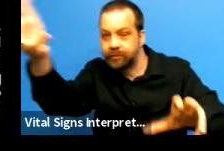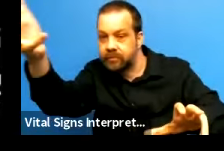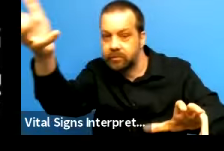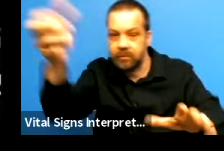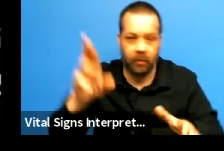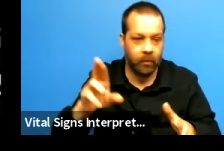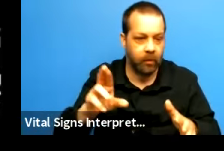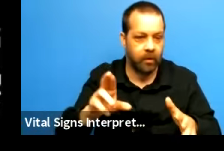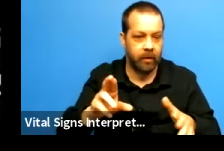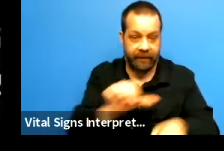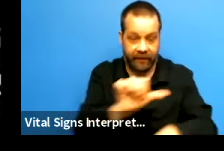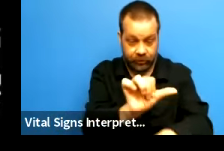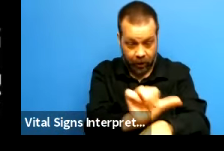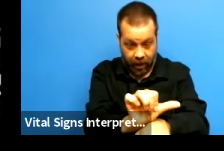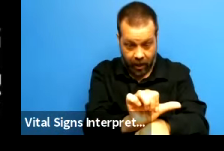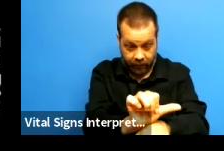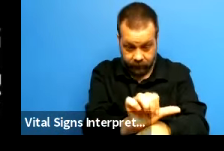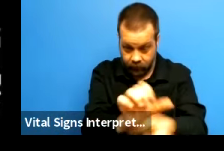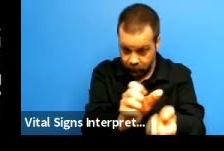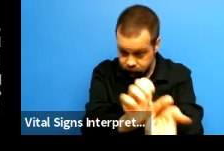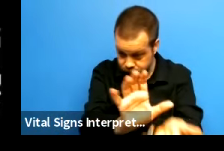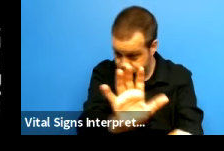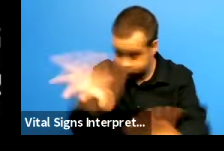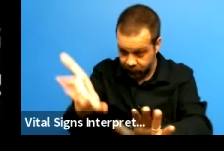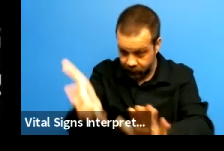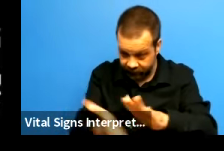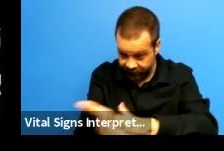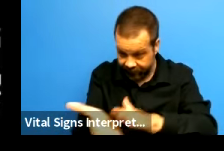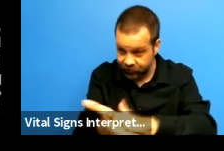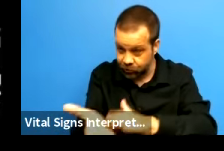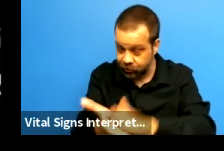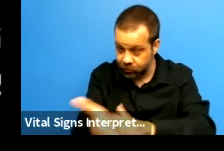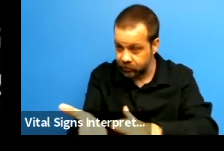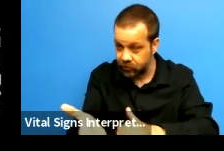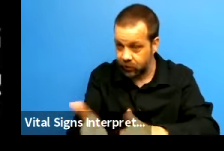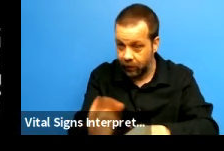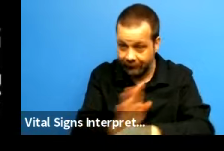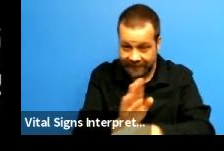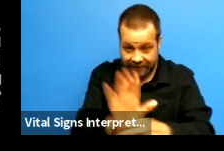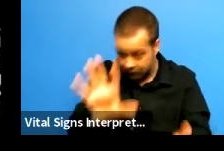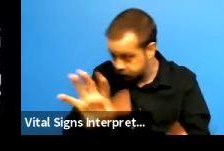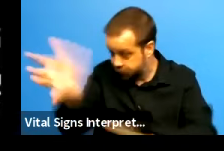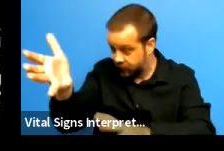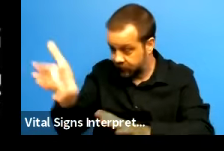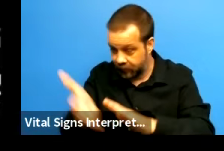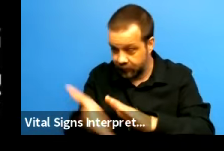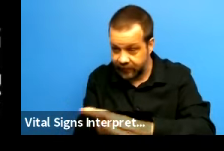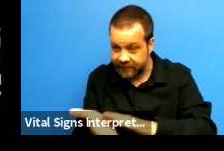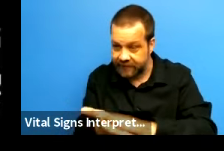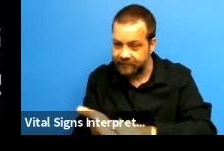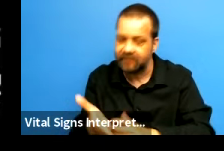the operation of the business. It's going to be very difficult for a grocery store